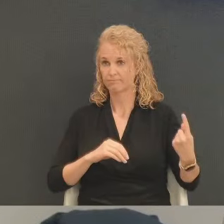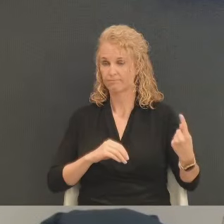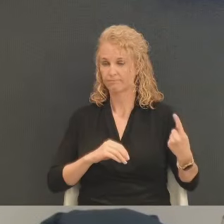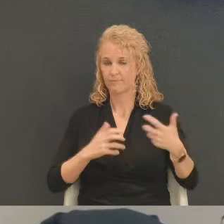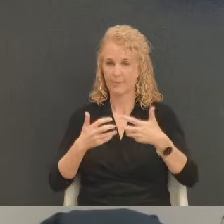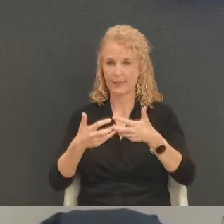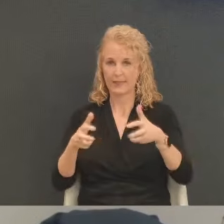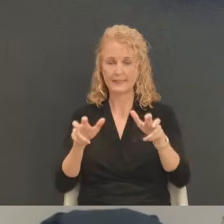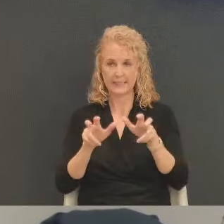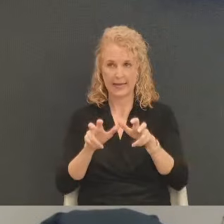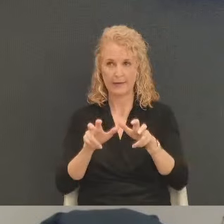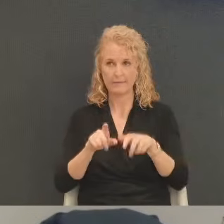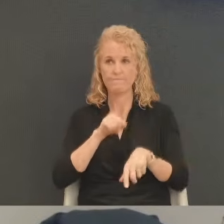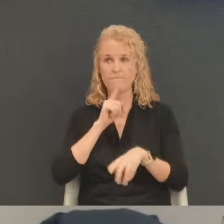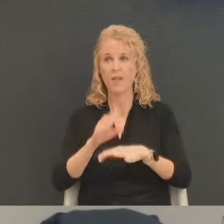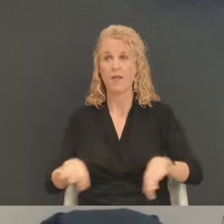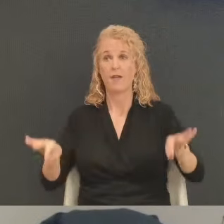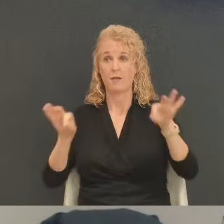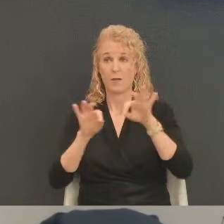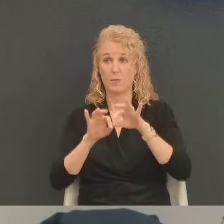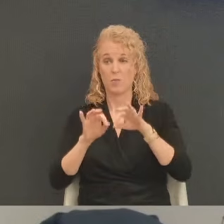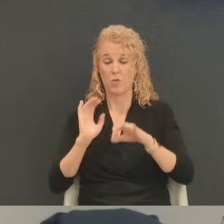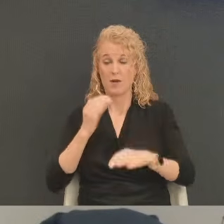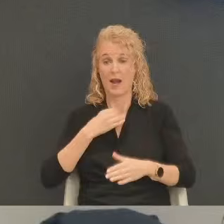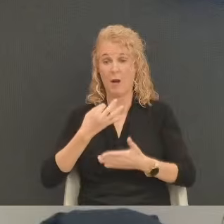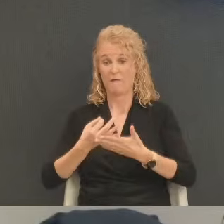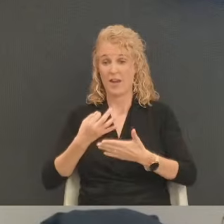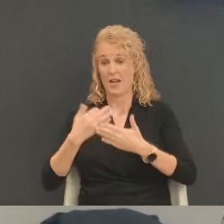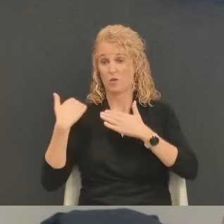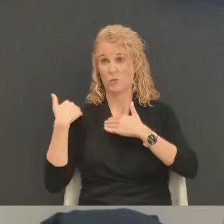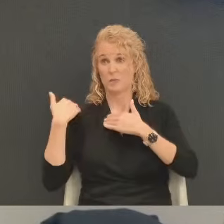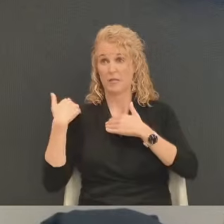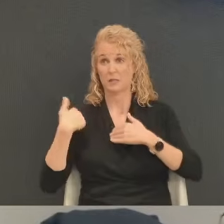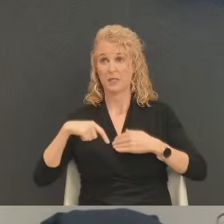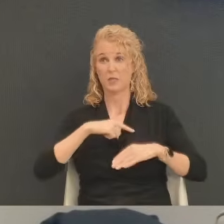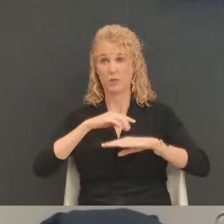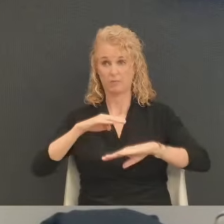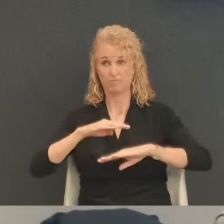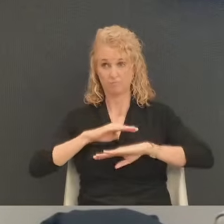it's very important that we fulfill our financial responsibility and fulfill our lease agreement,